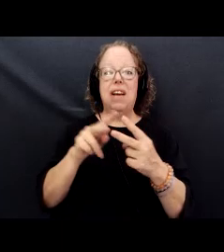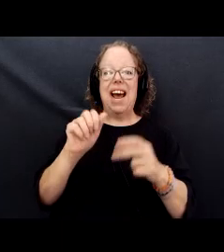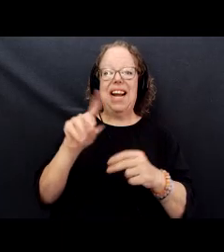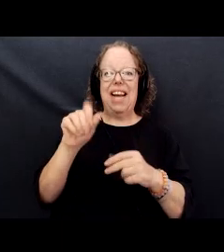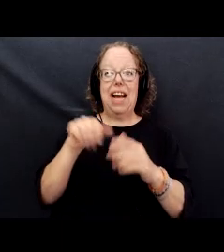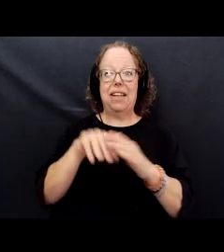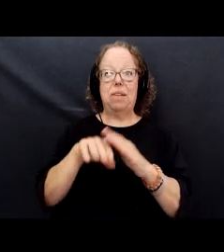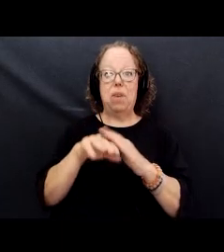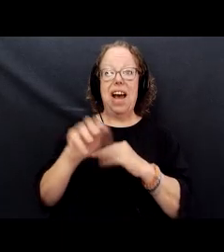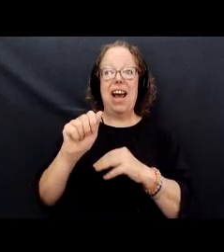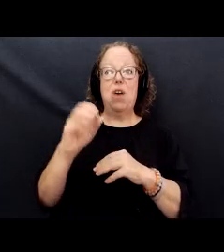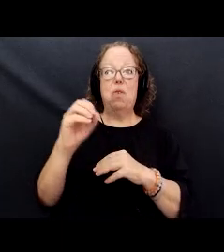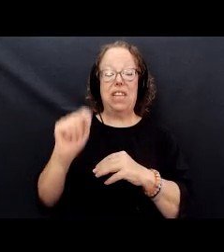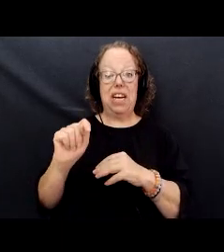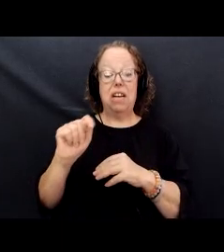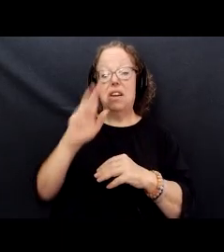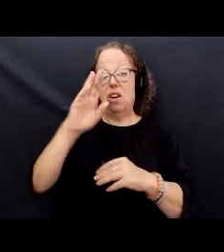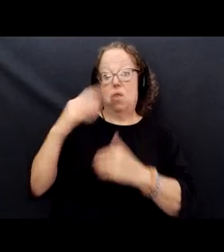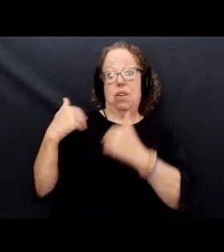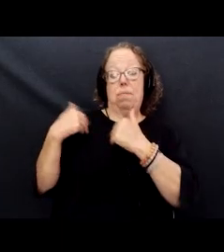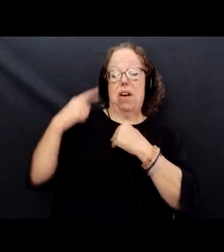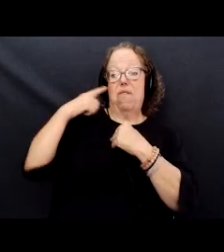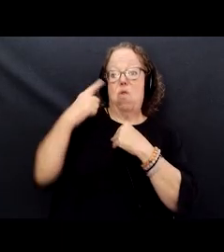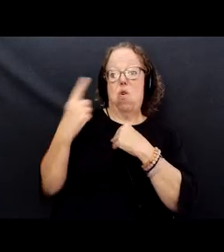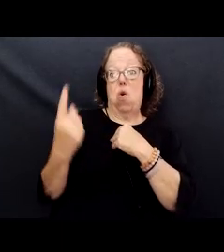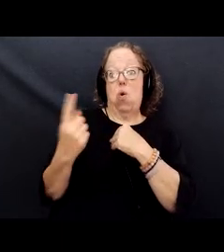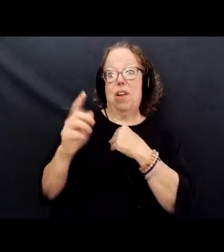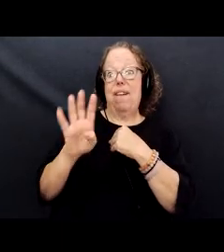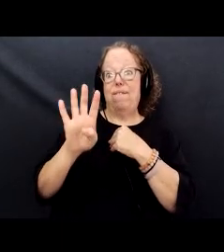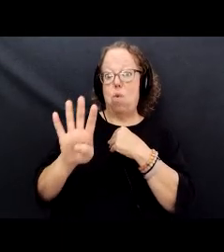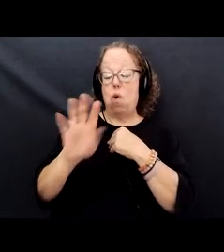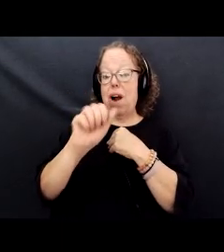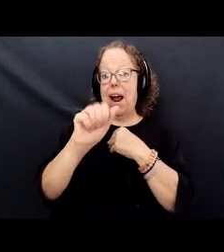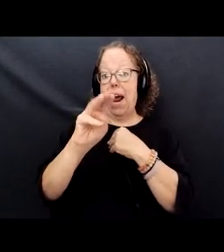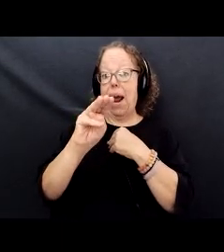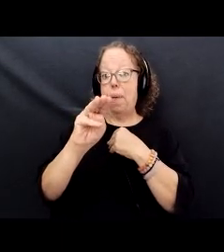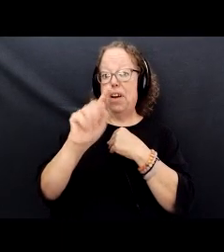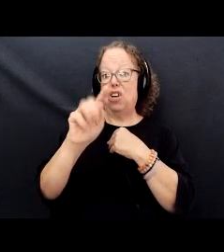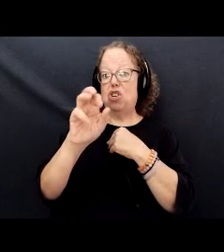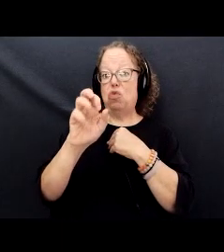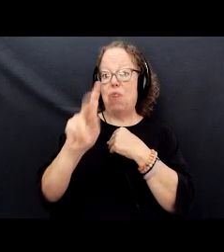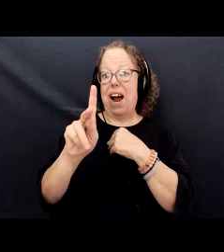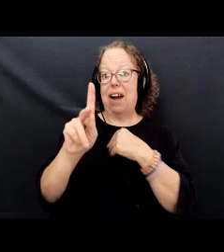AOT is directly responsible for only four Amtrak stops. The White River Junction and